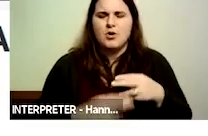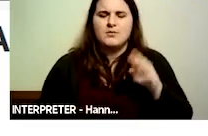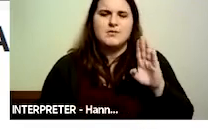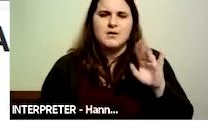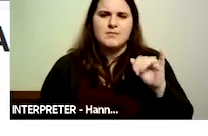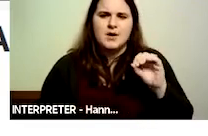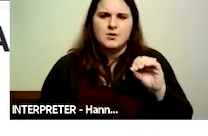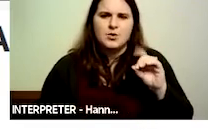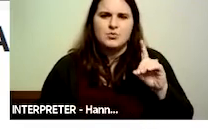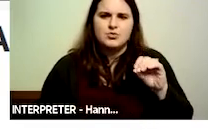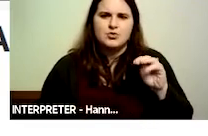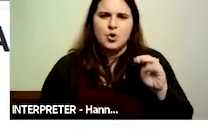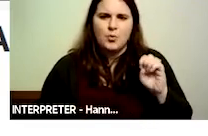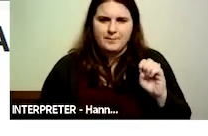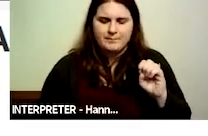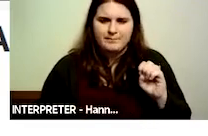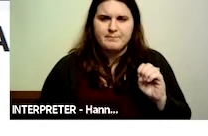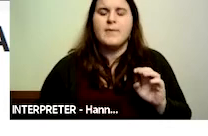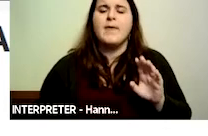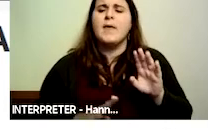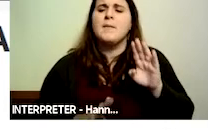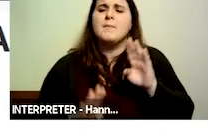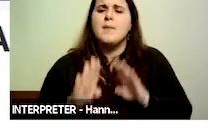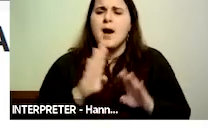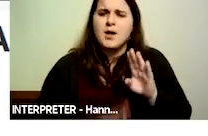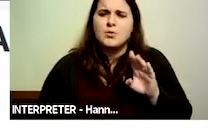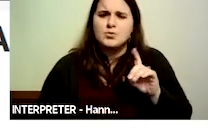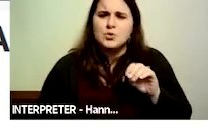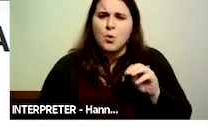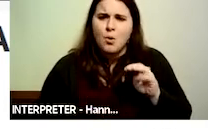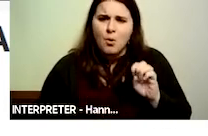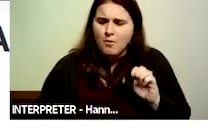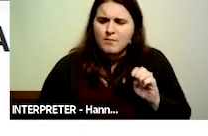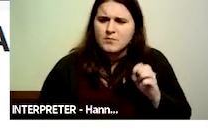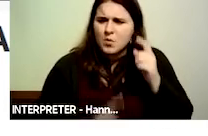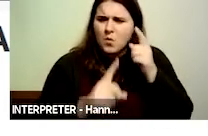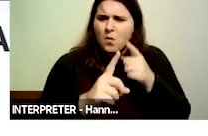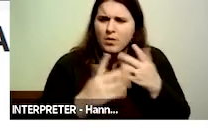the idea of the biodome was to build a kind of a habitations set of domes where